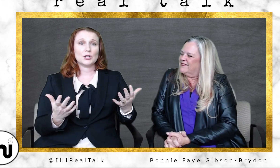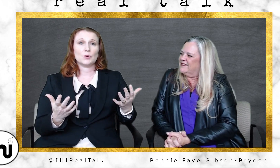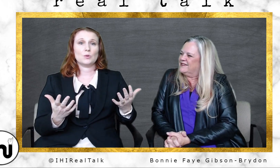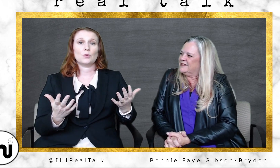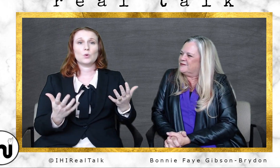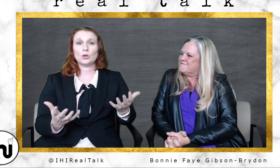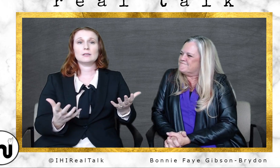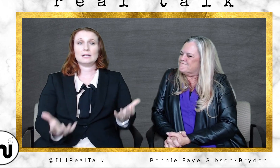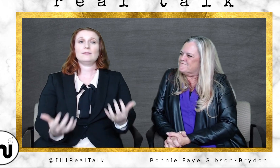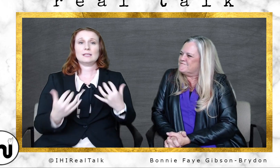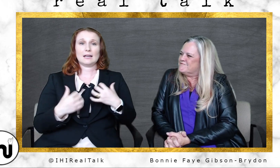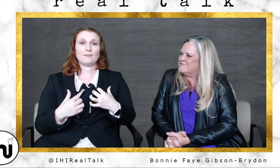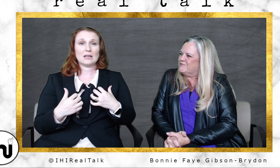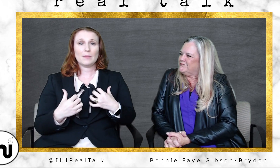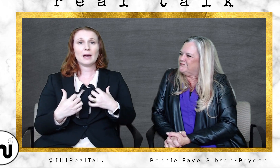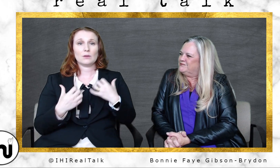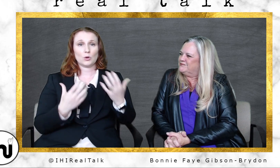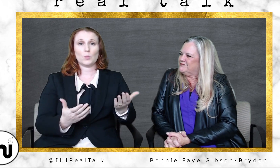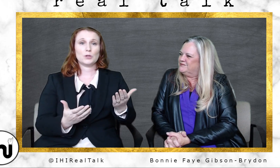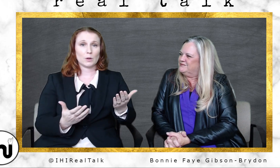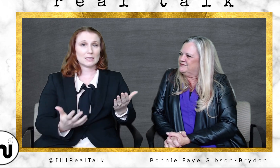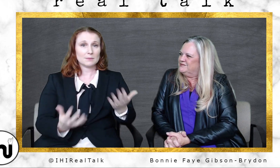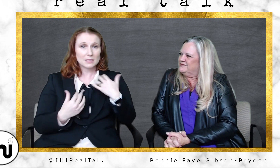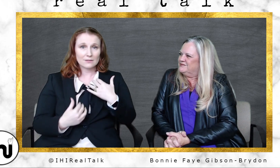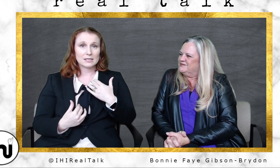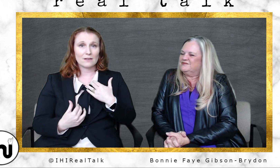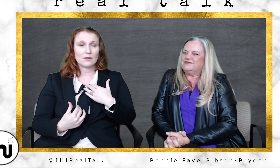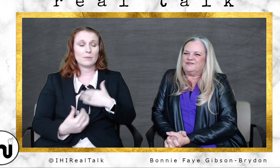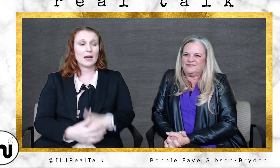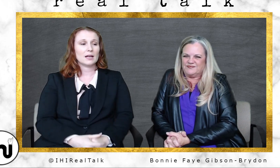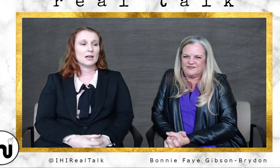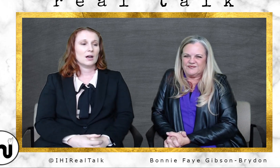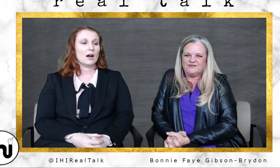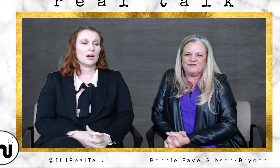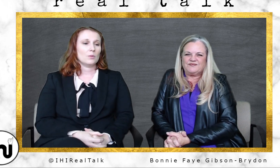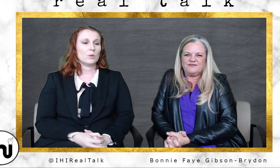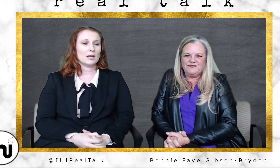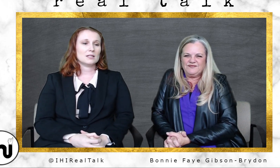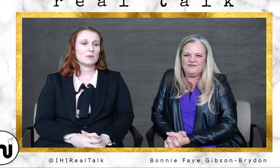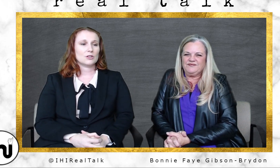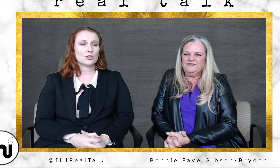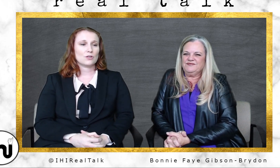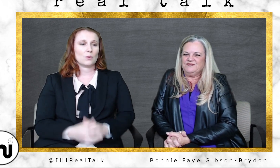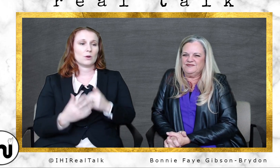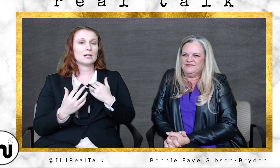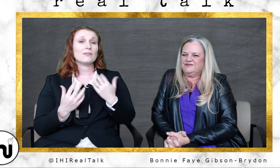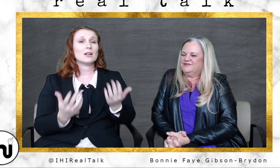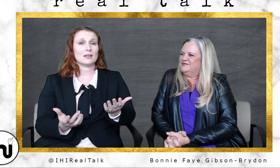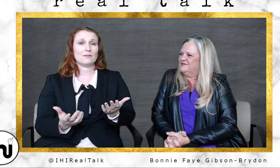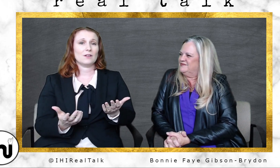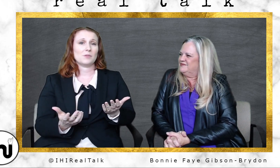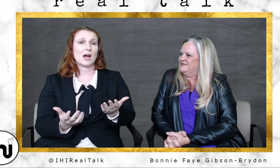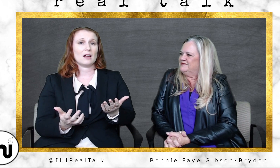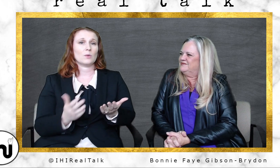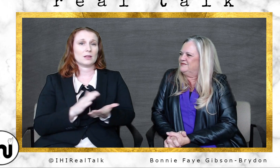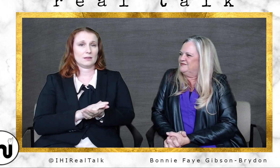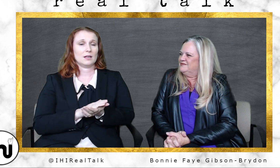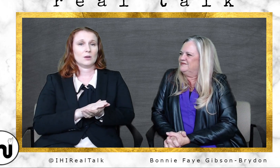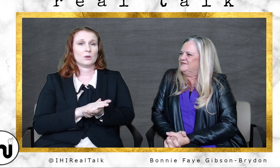the world to give us that feedback and we're open to our teams to give us that feedback, we need to make sure that we're giving that feedback with the